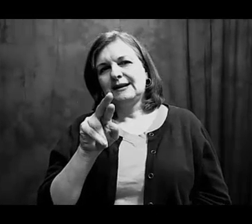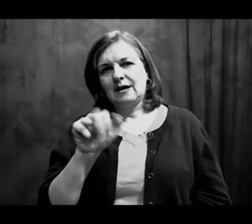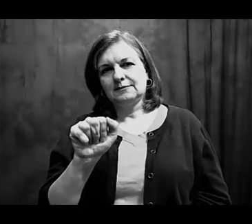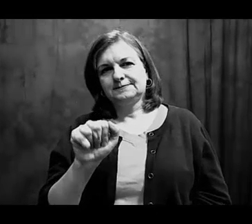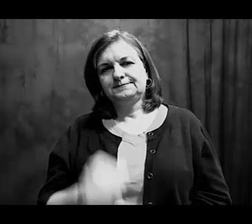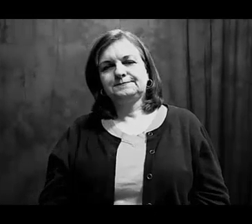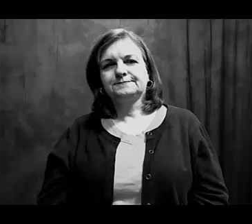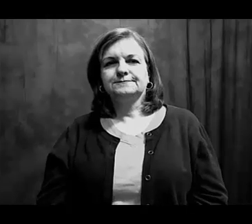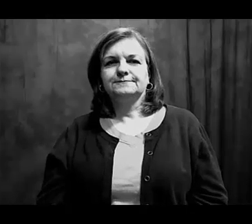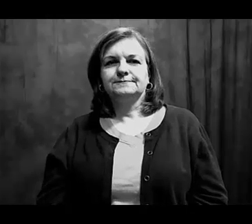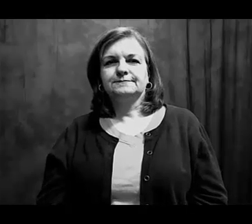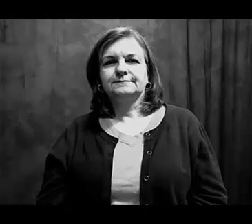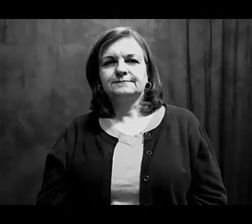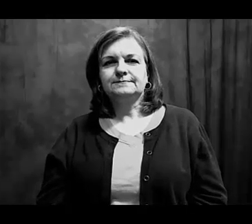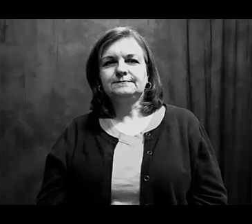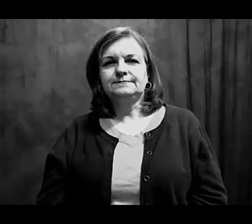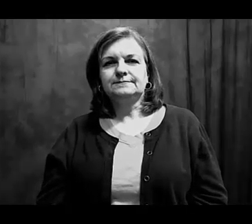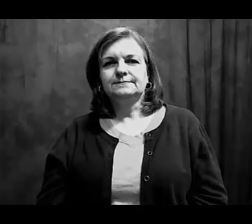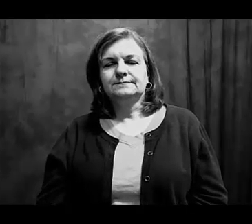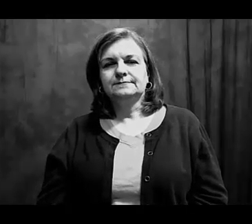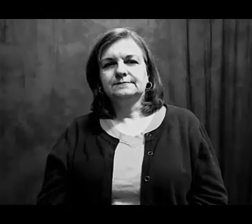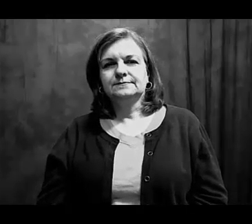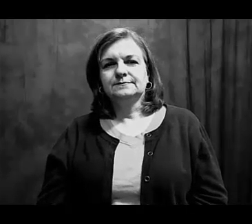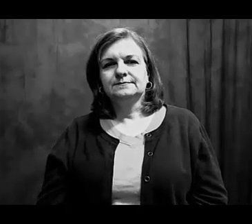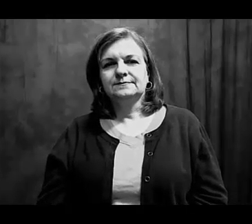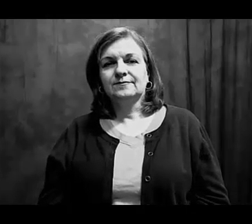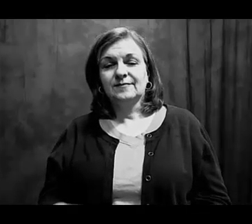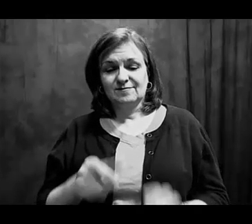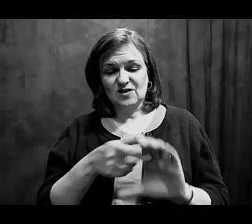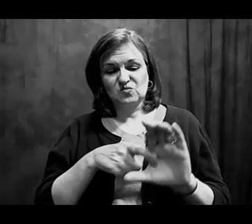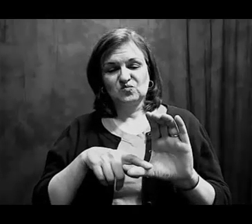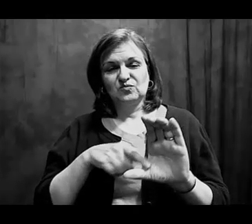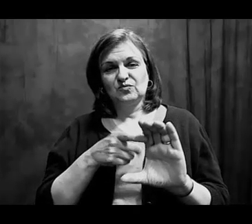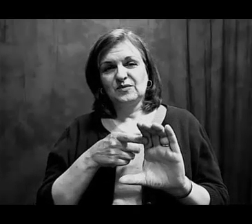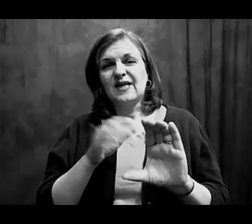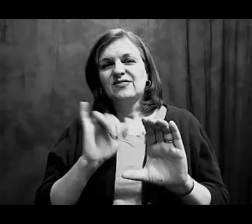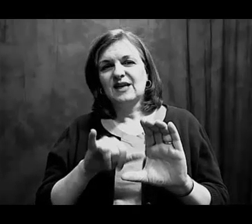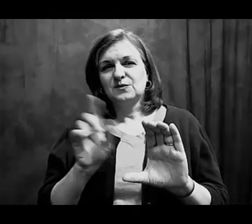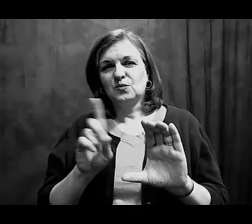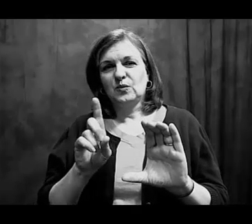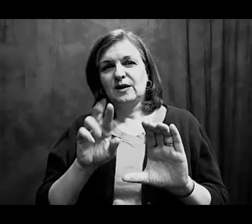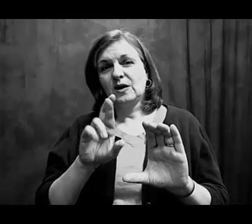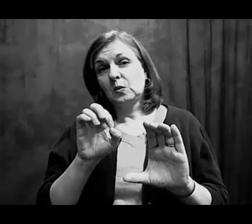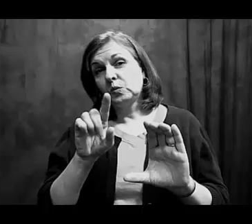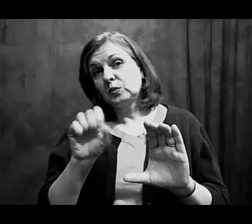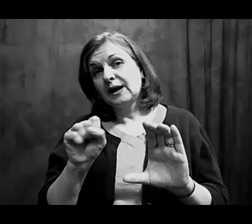in the back of your eye because that's where the rods and cones are remember! that's